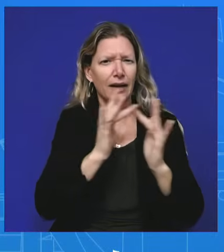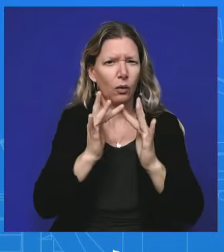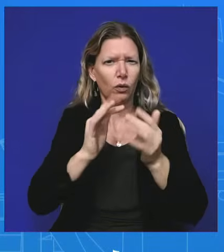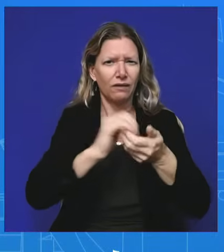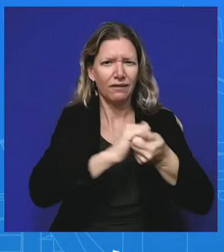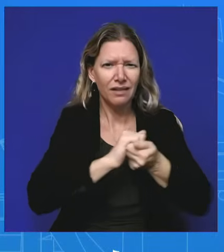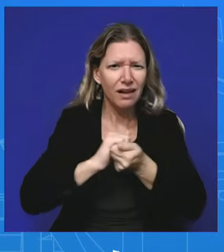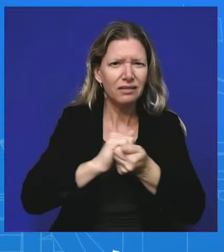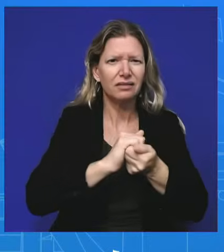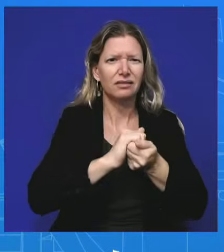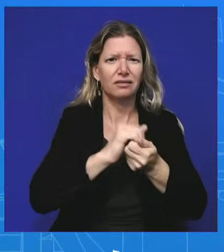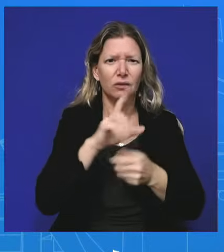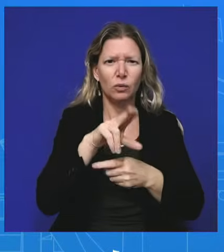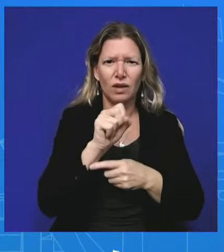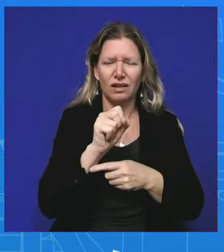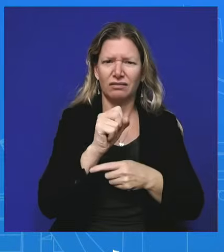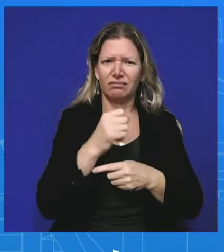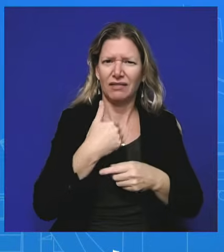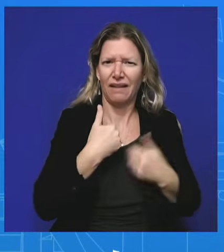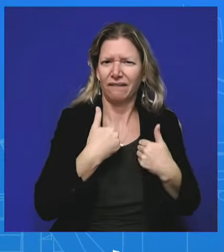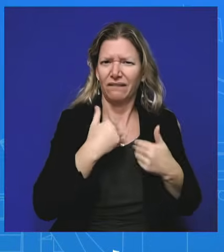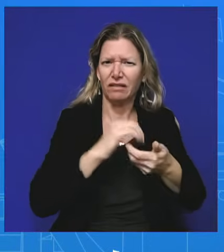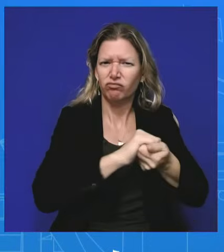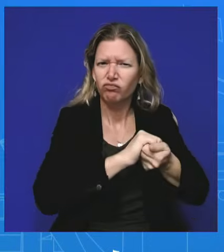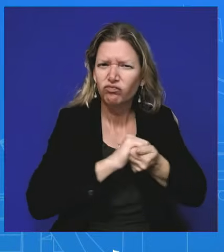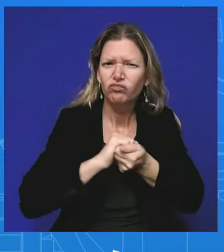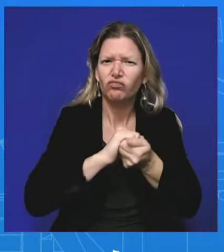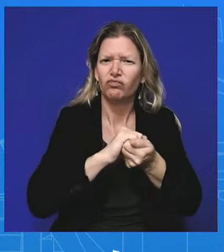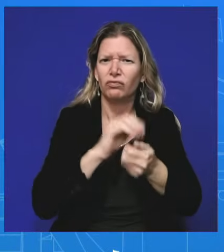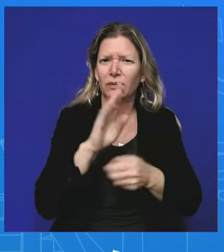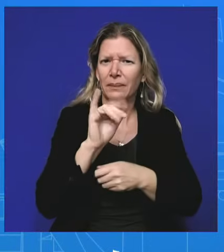and -- and to try to look for ways